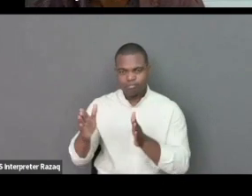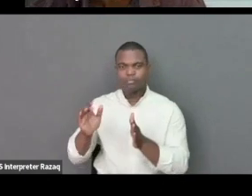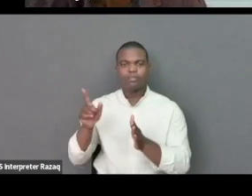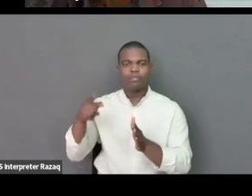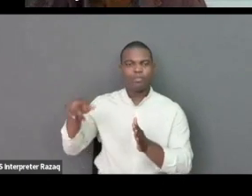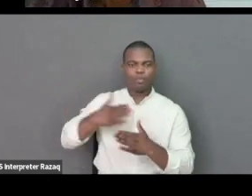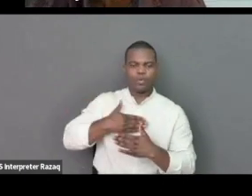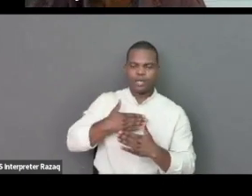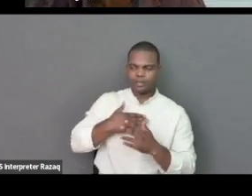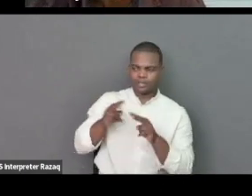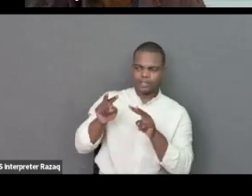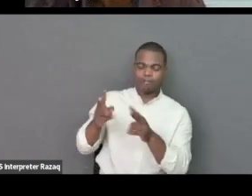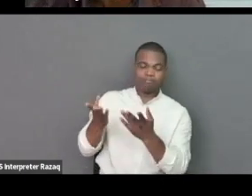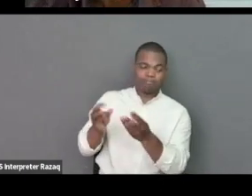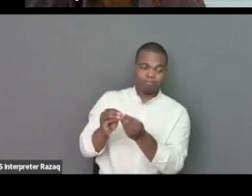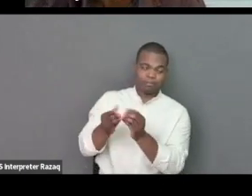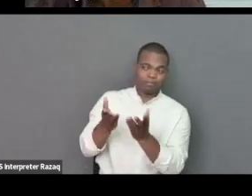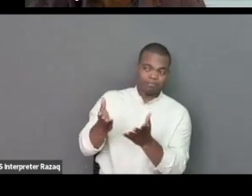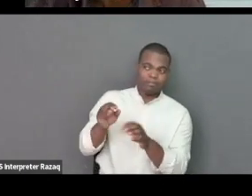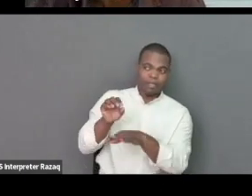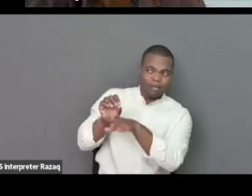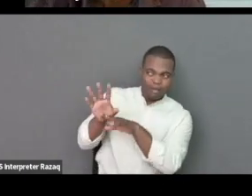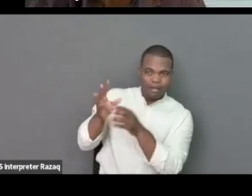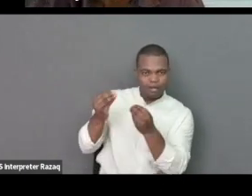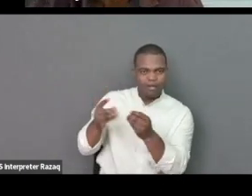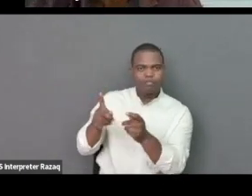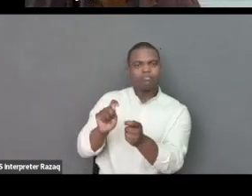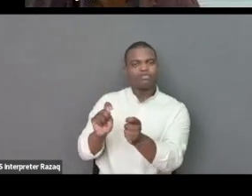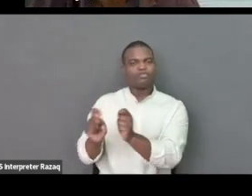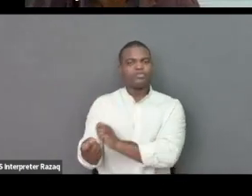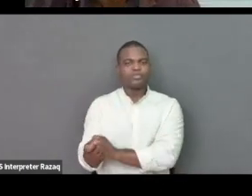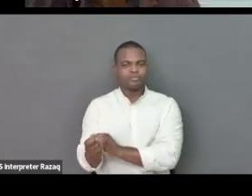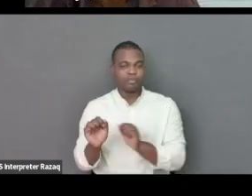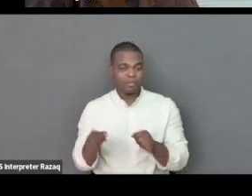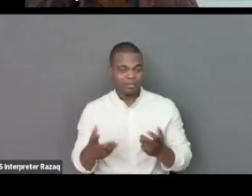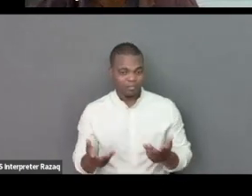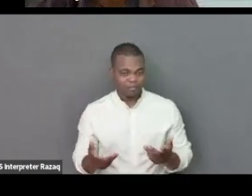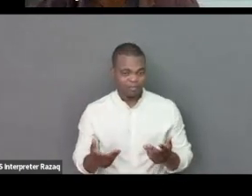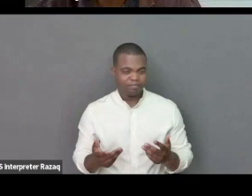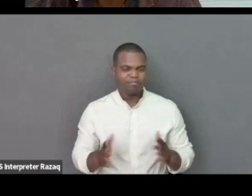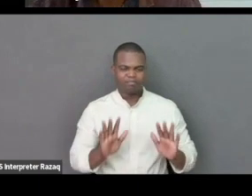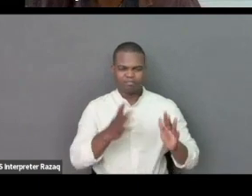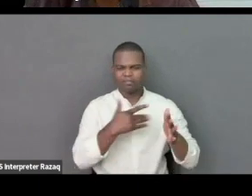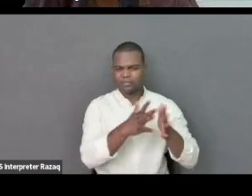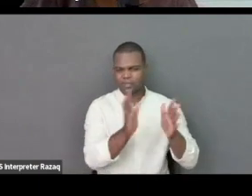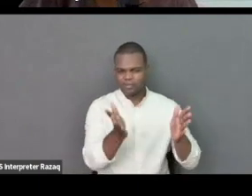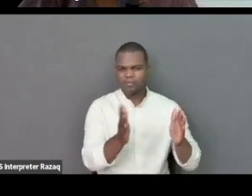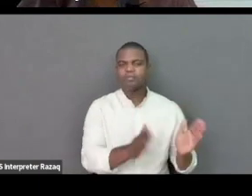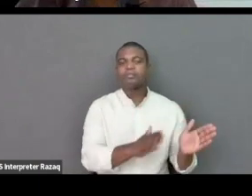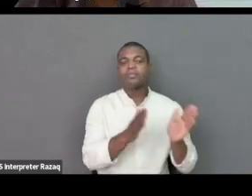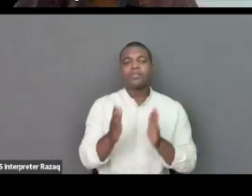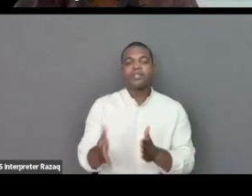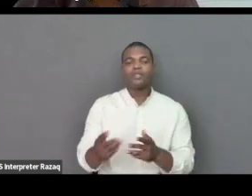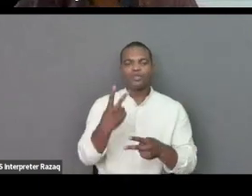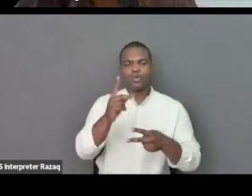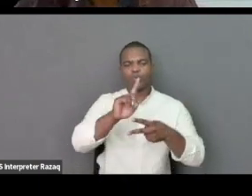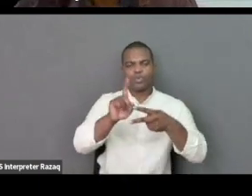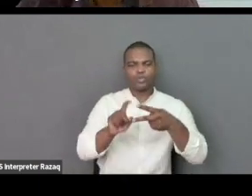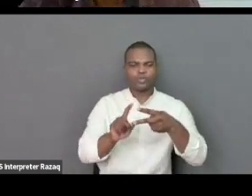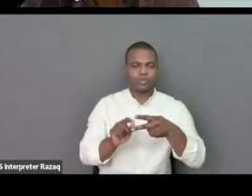questions. First of all is about the awareness, if you knew about the feedback